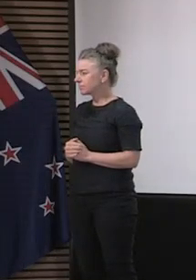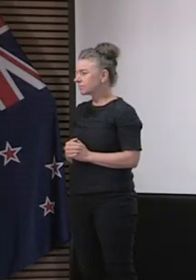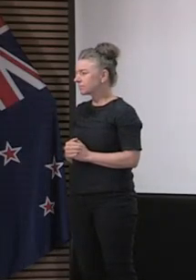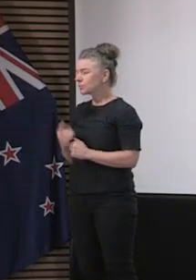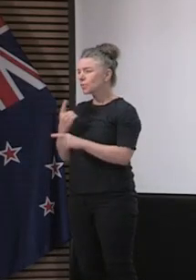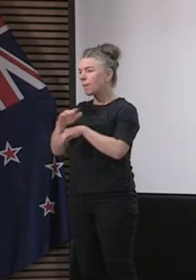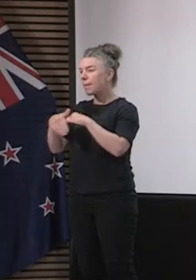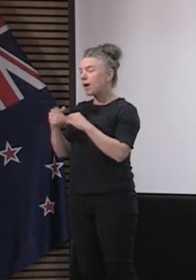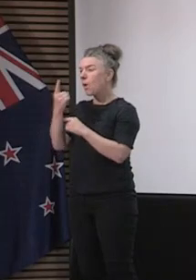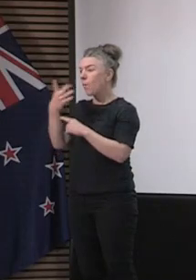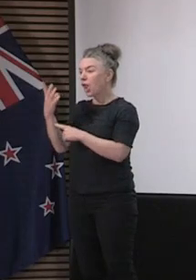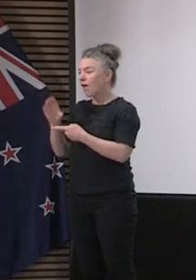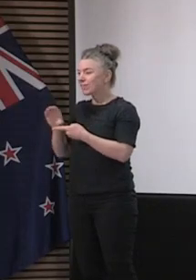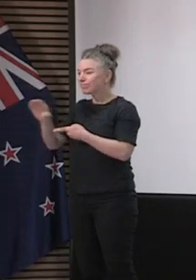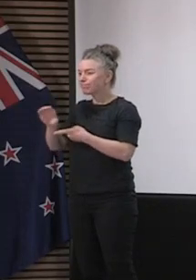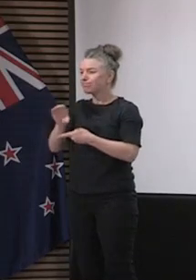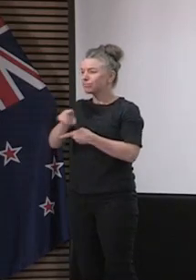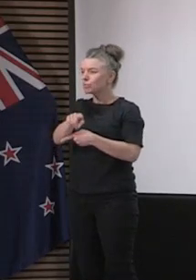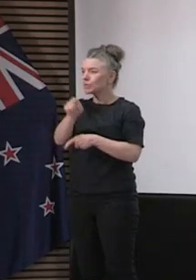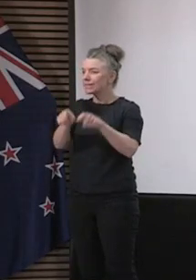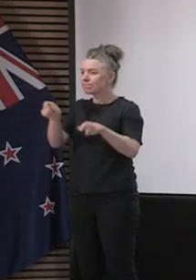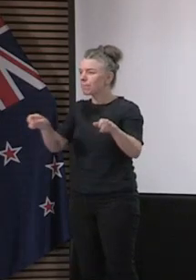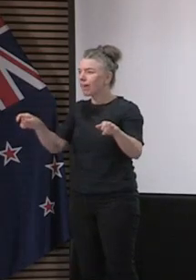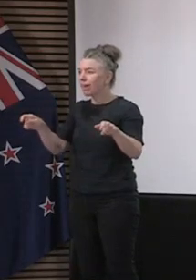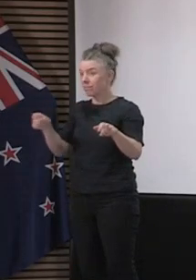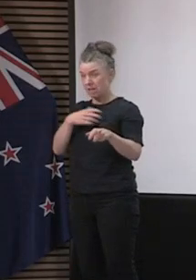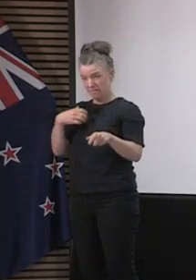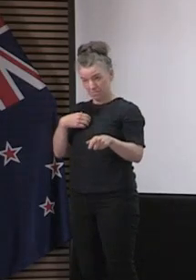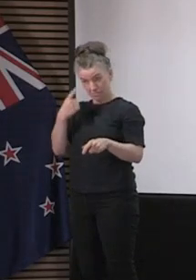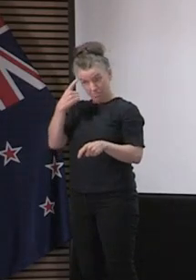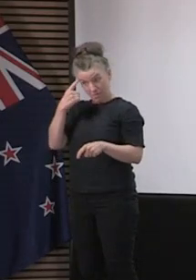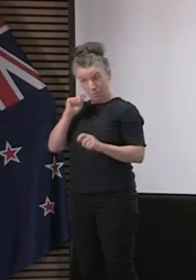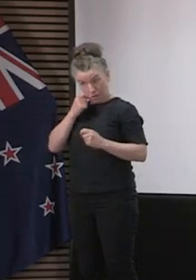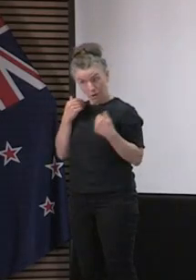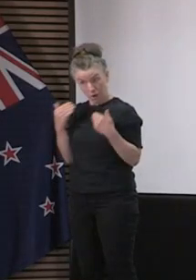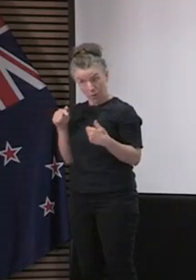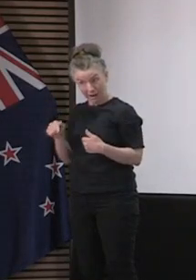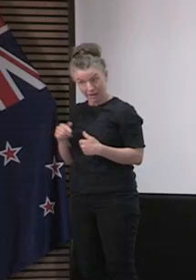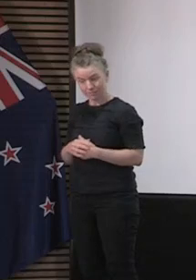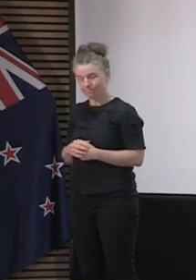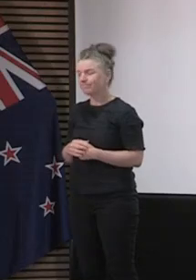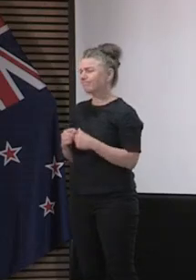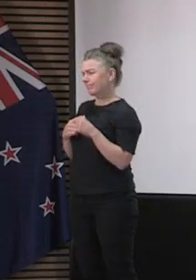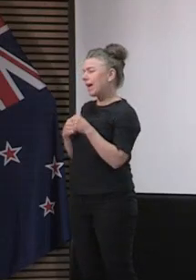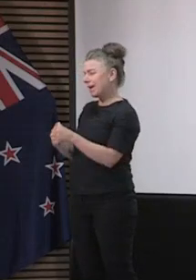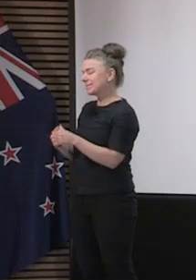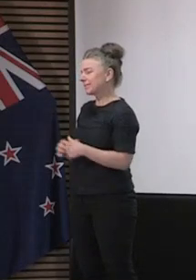Some economists are saying that helicopter payments, one-off cash payments, to Kiwis would help stimulate the economy. Is that